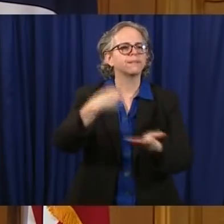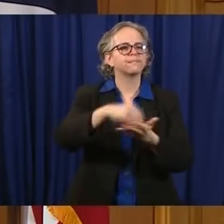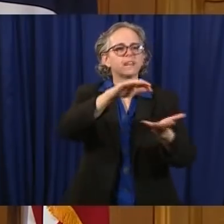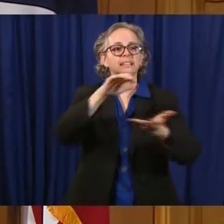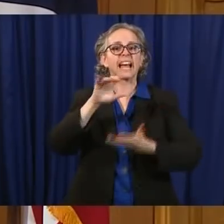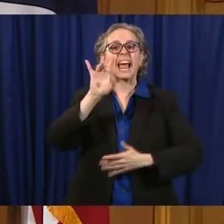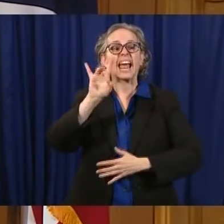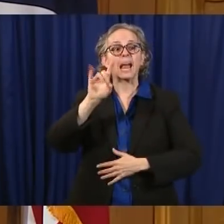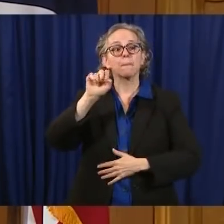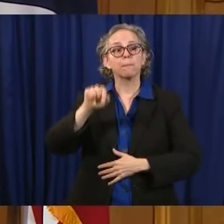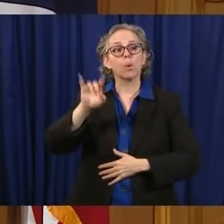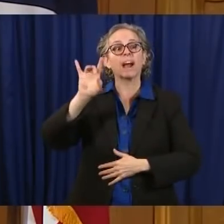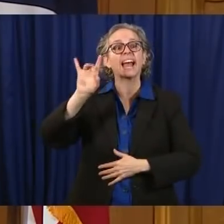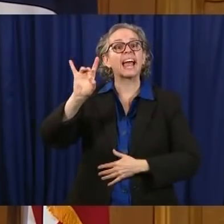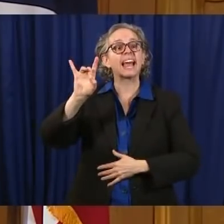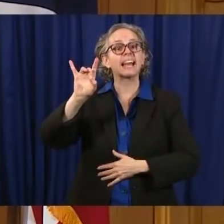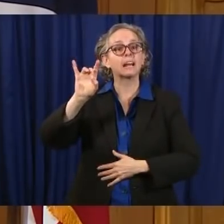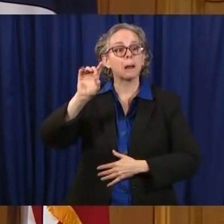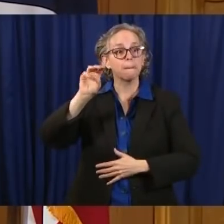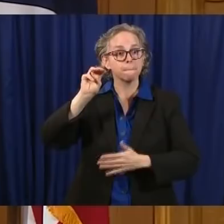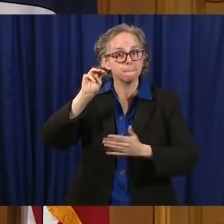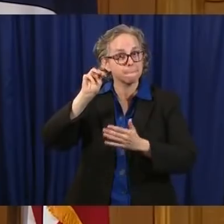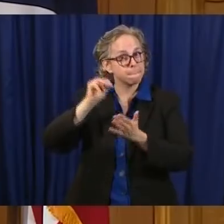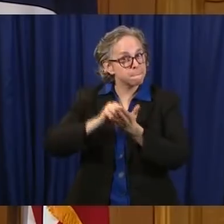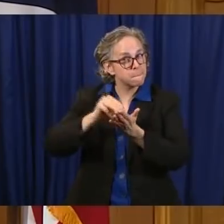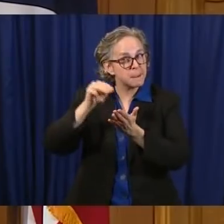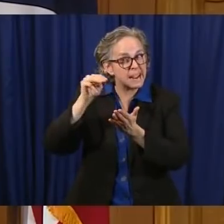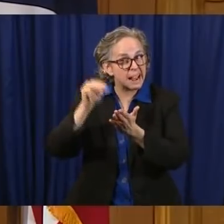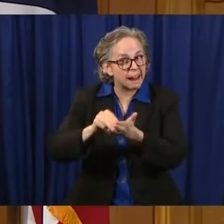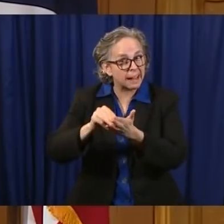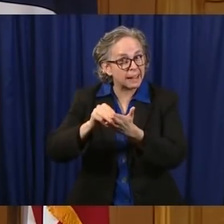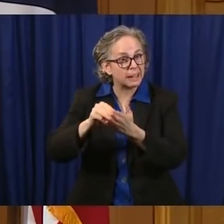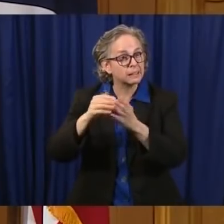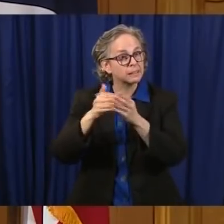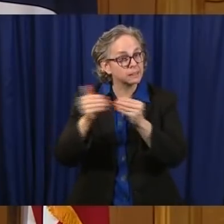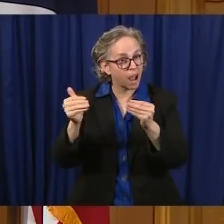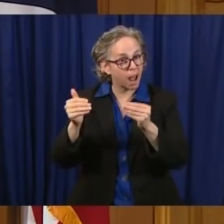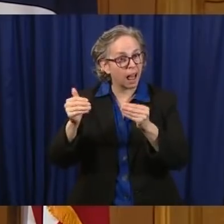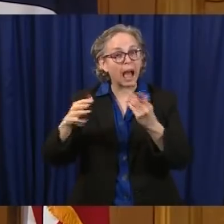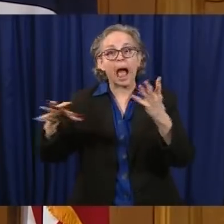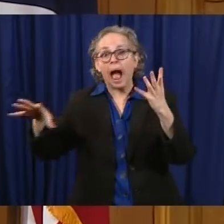DOLLARS THAT ARE COMING IN, AND THE FUNDING THAT THEY APPROVED